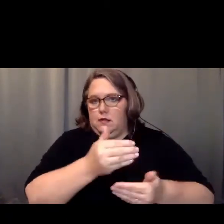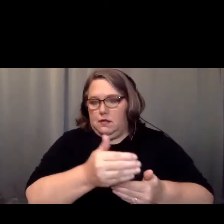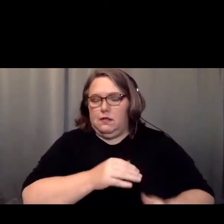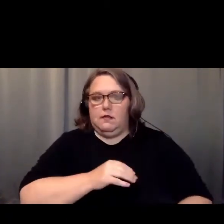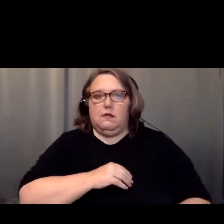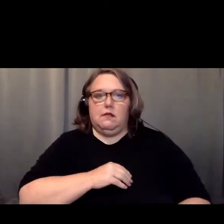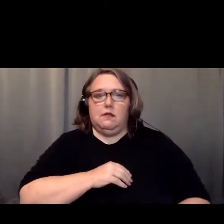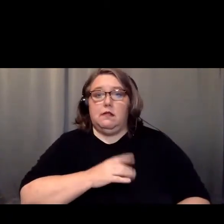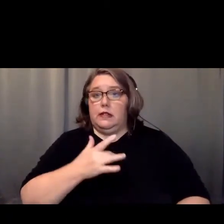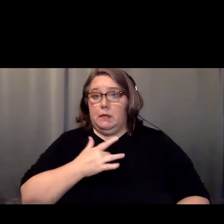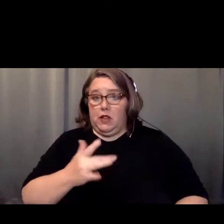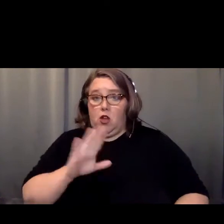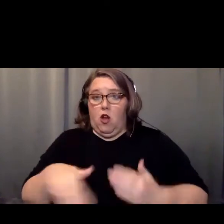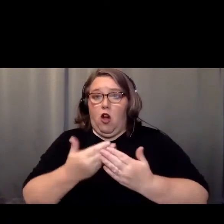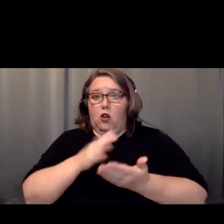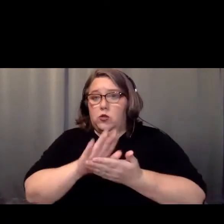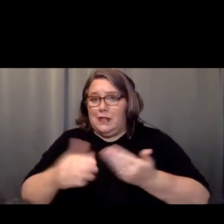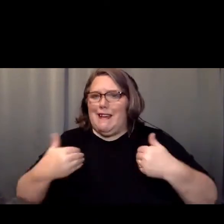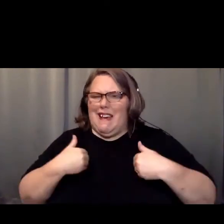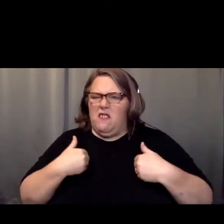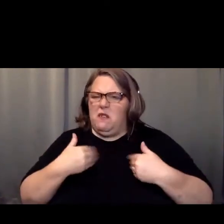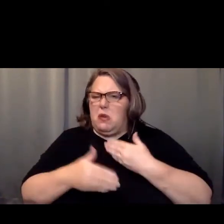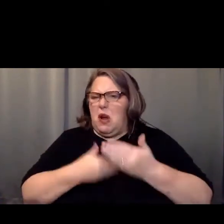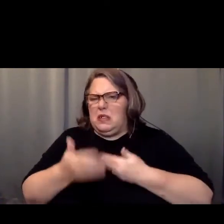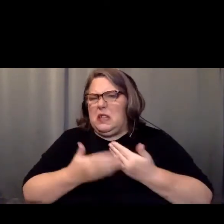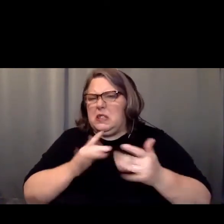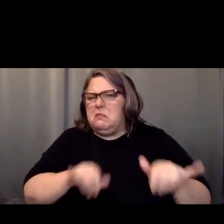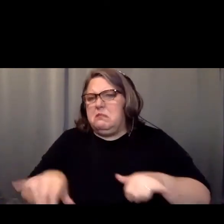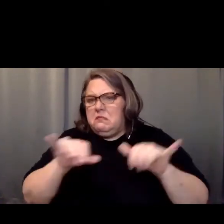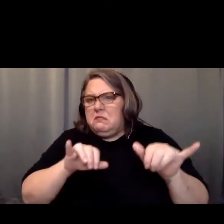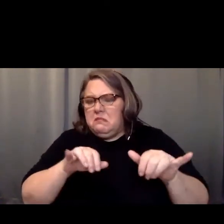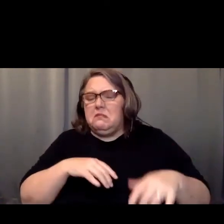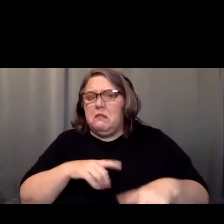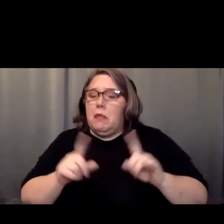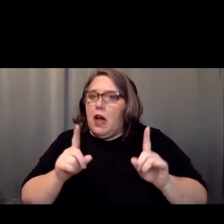Generally, all schools have the same process, , it would be good idea to contact them